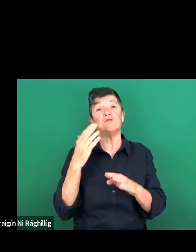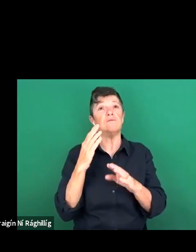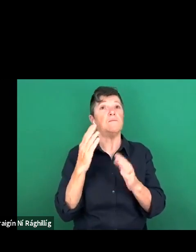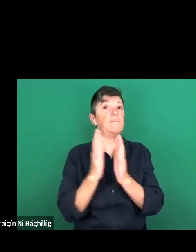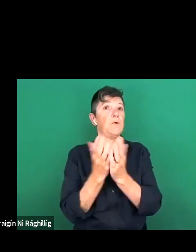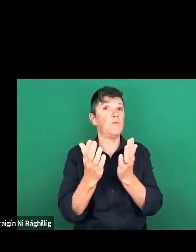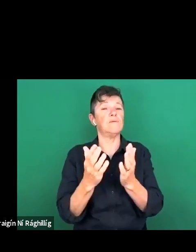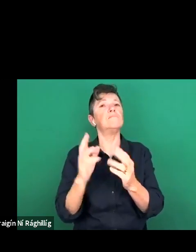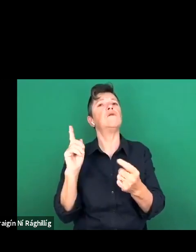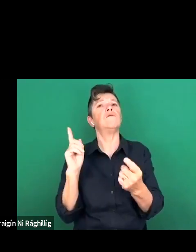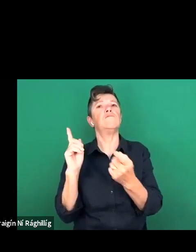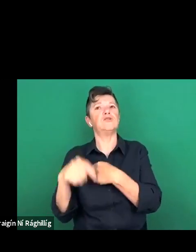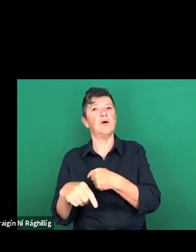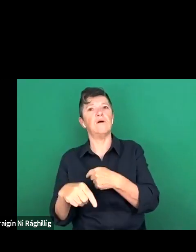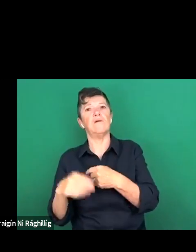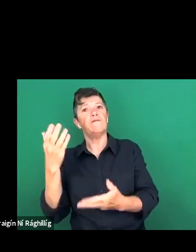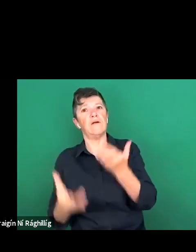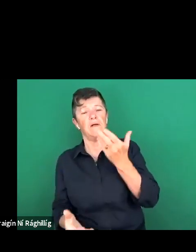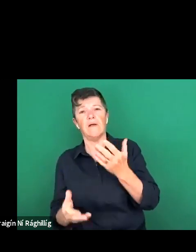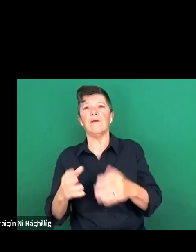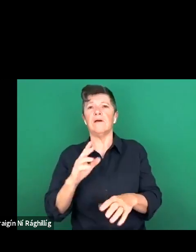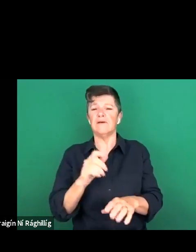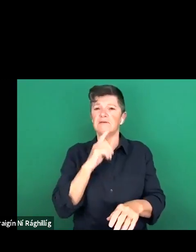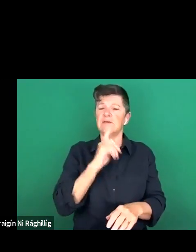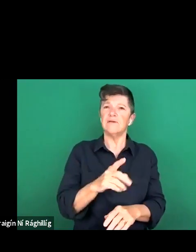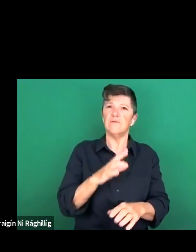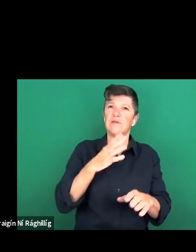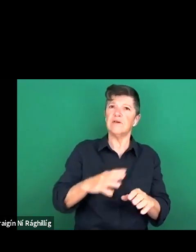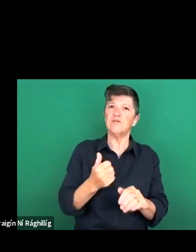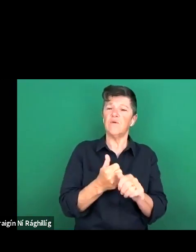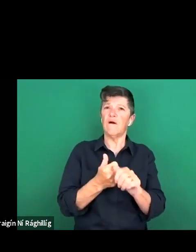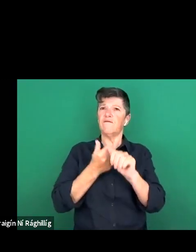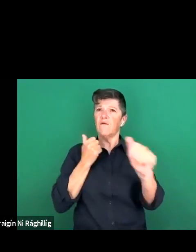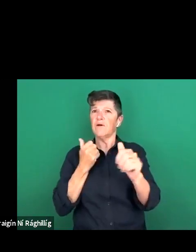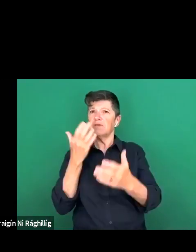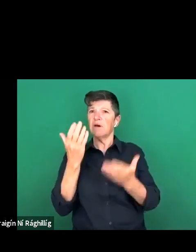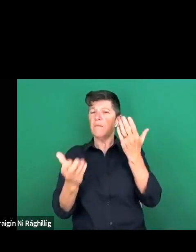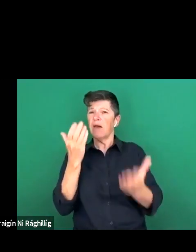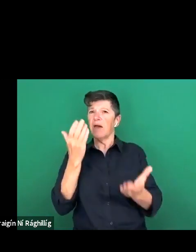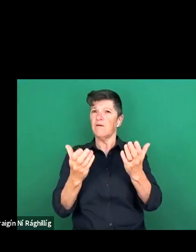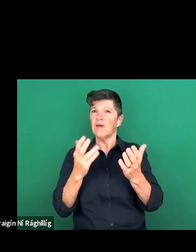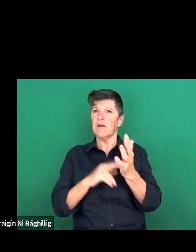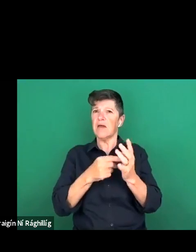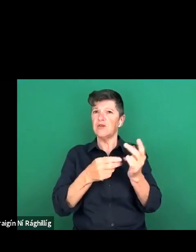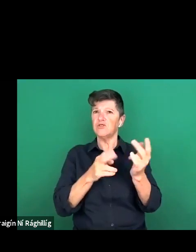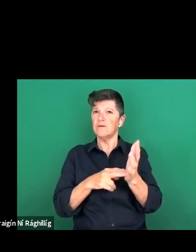all national inequality . In terms of the inequality within nations yet the